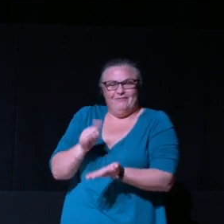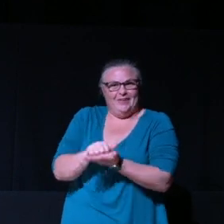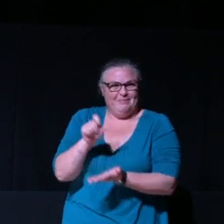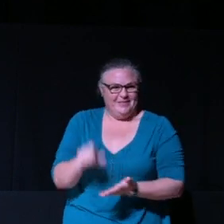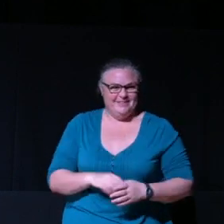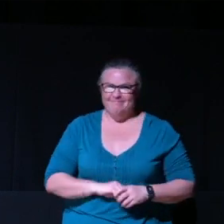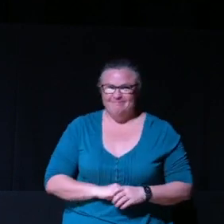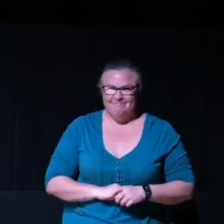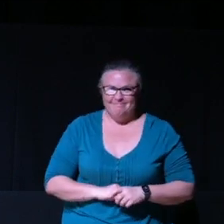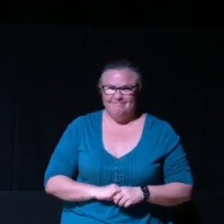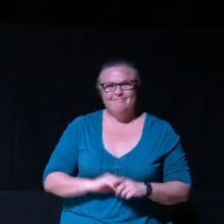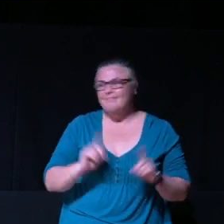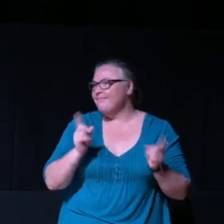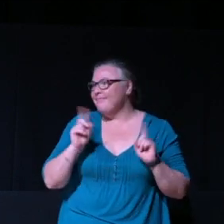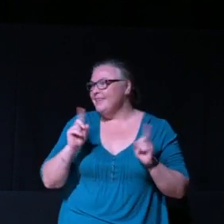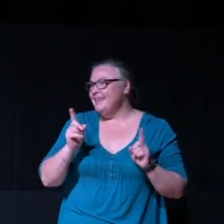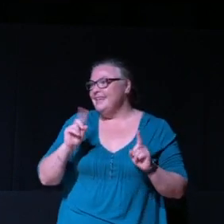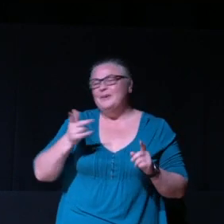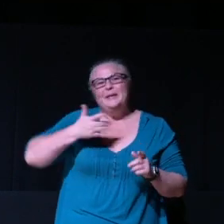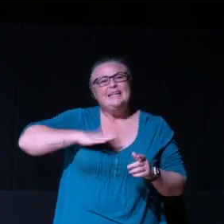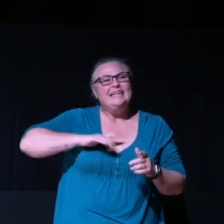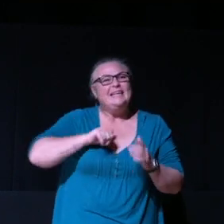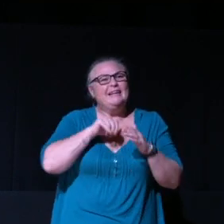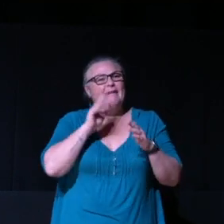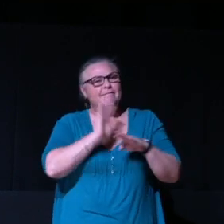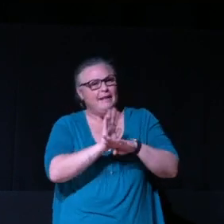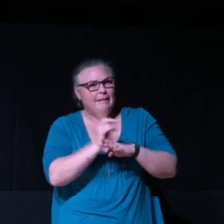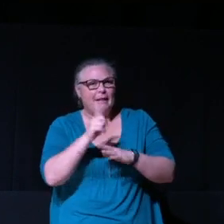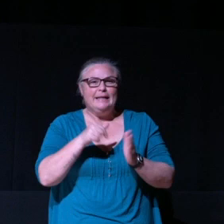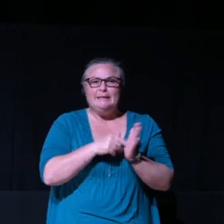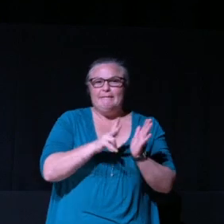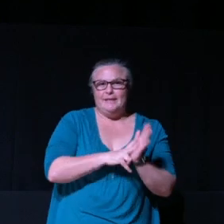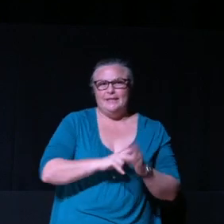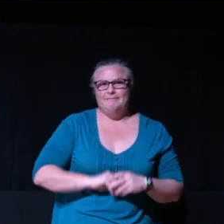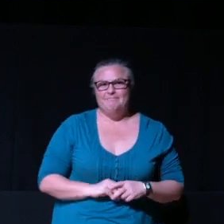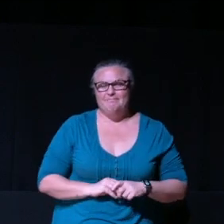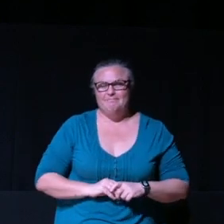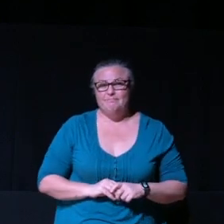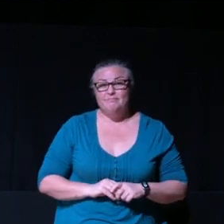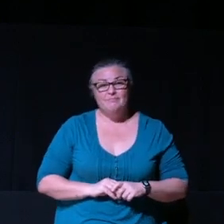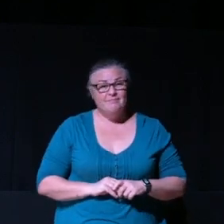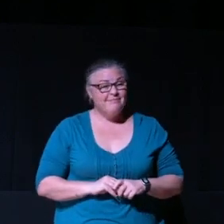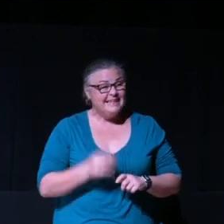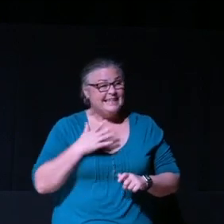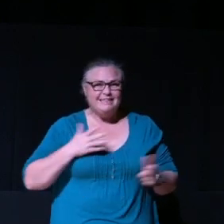I think that it's great to have discourse. I think that's the point about otherwise why we're doing it.